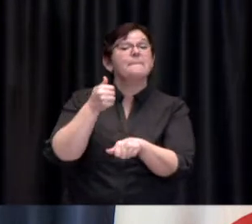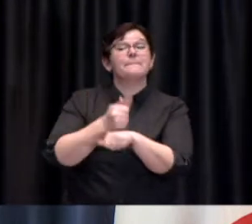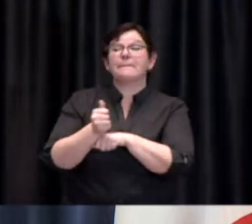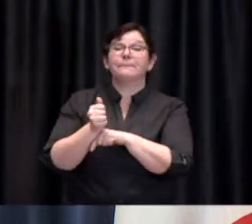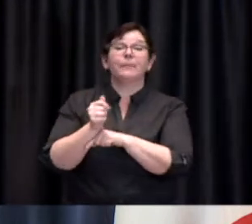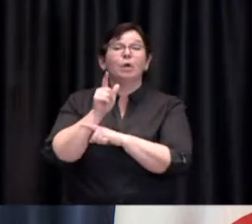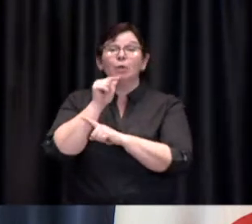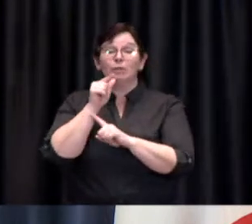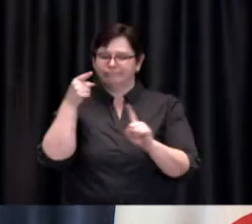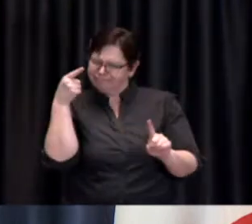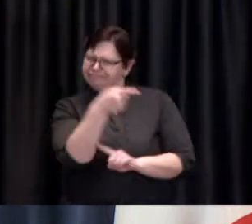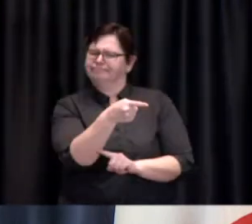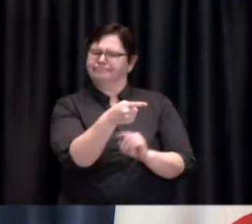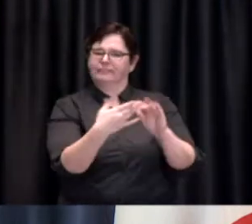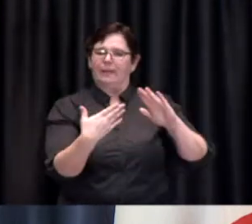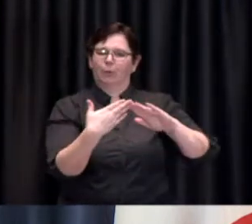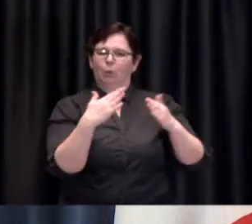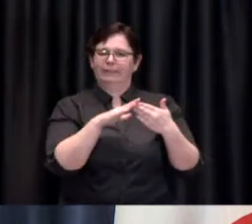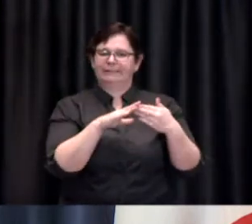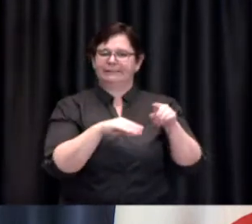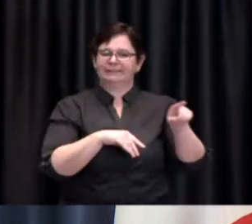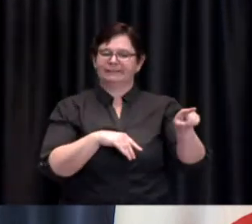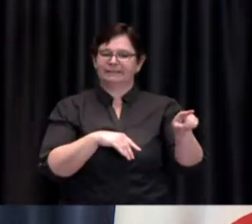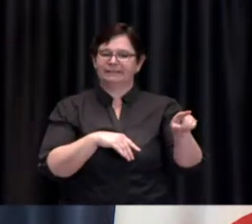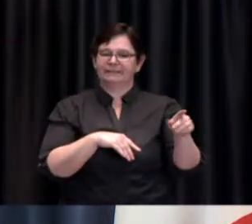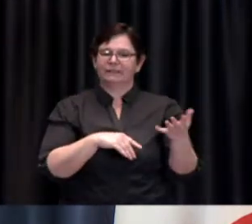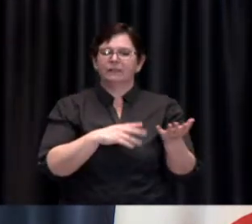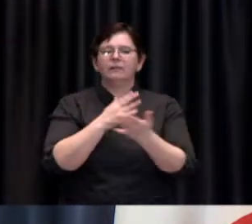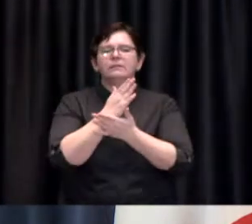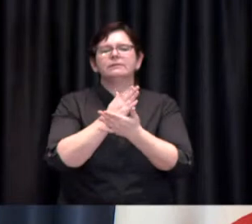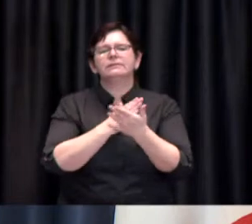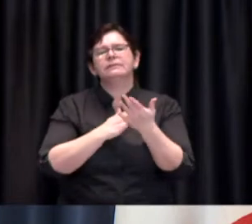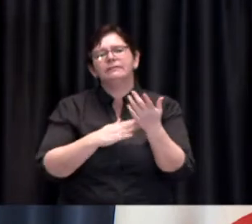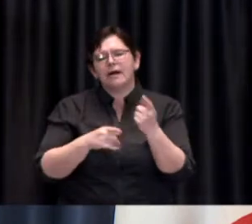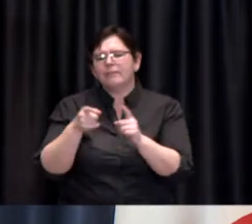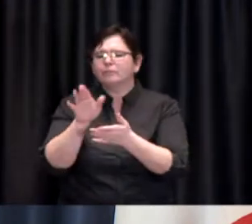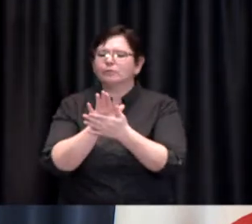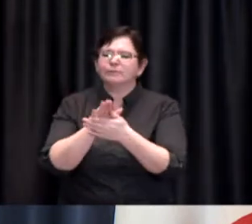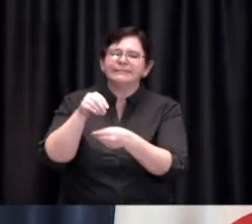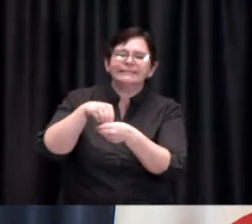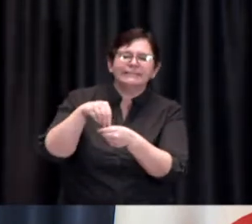so some may arise from within the school but many of them will be driven by the activities that's